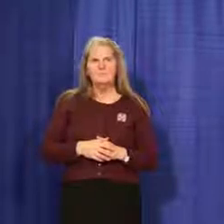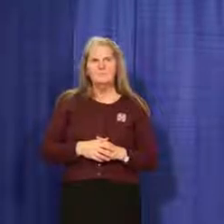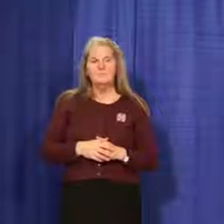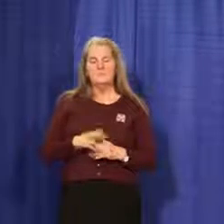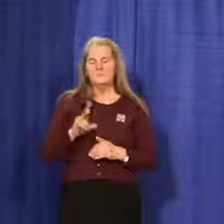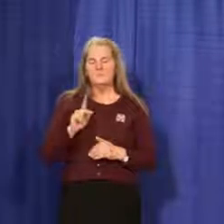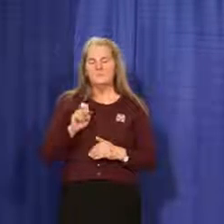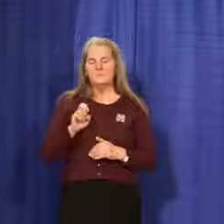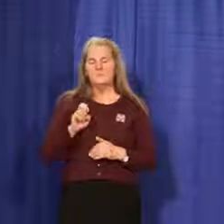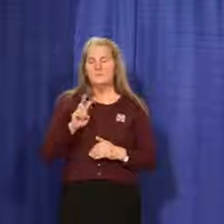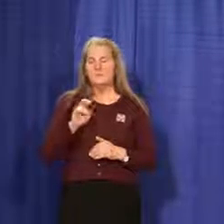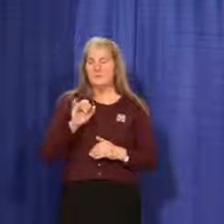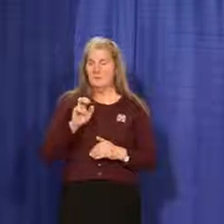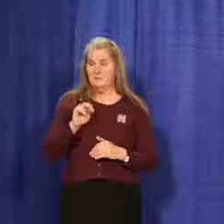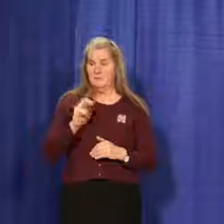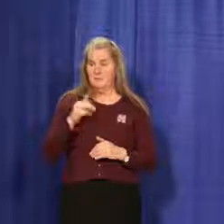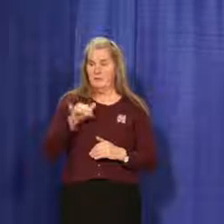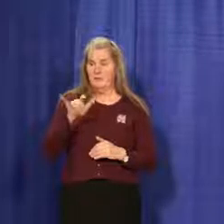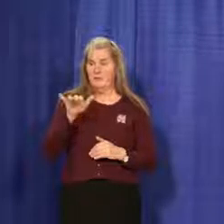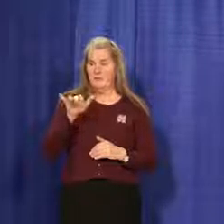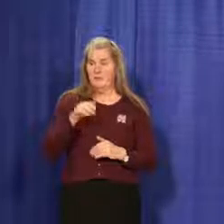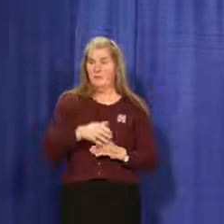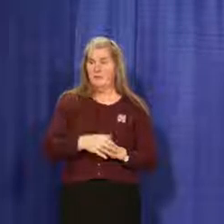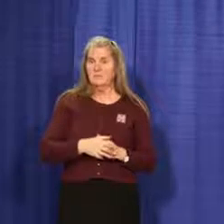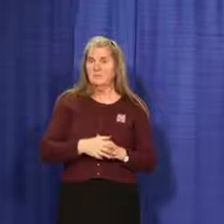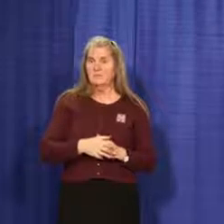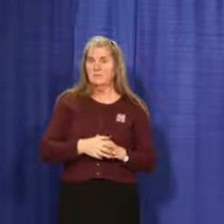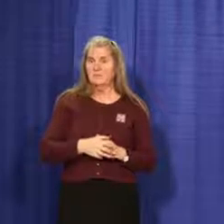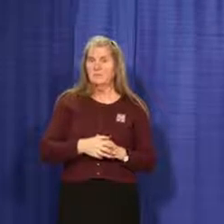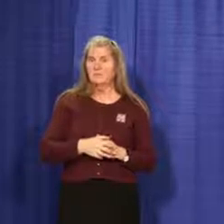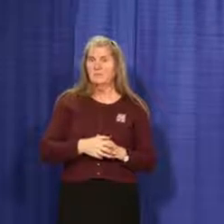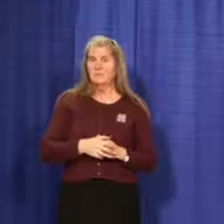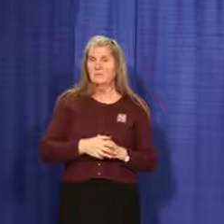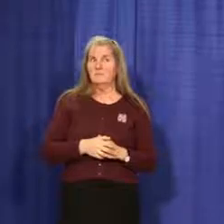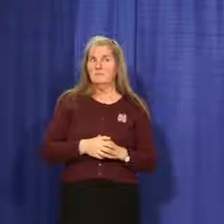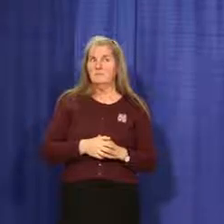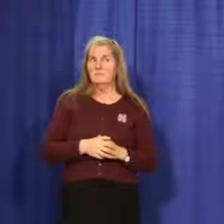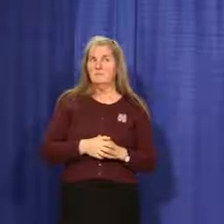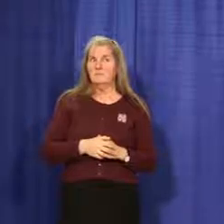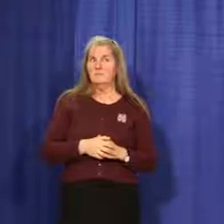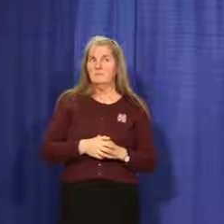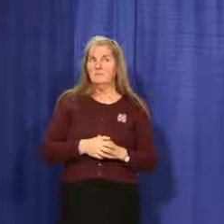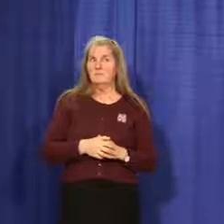Kevin, I used along the line with us?